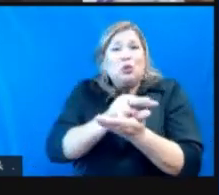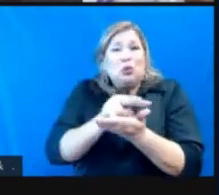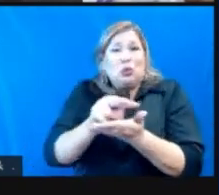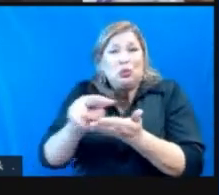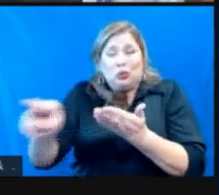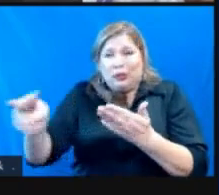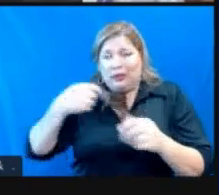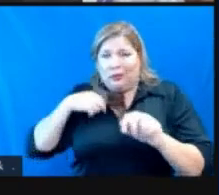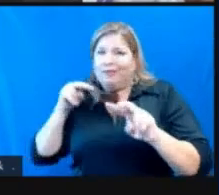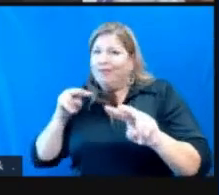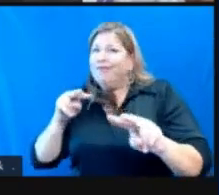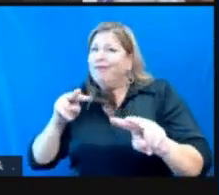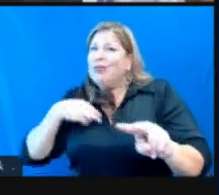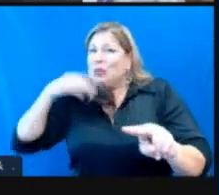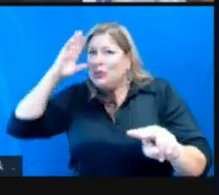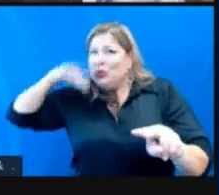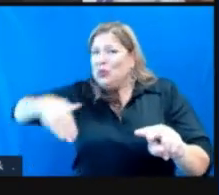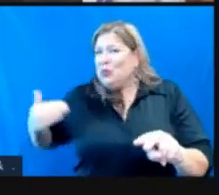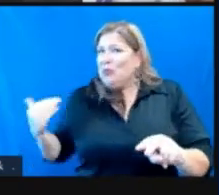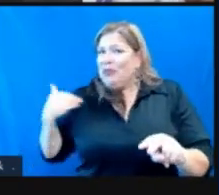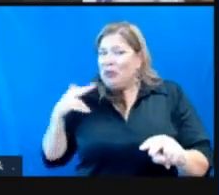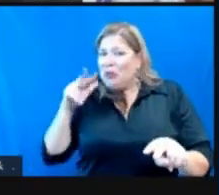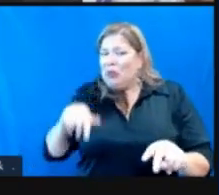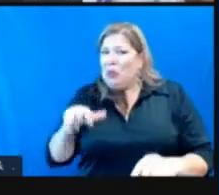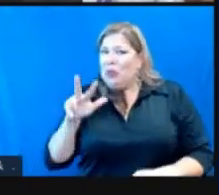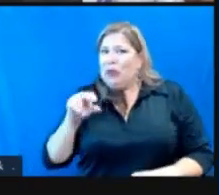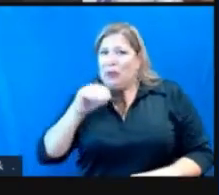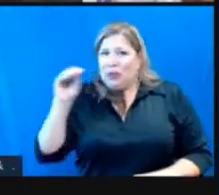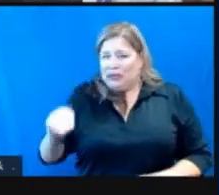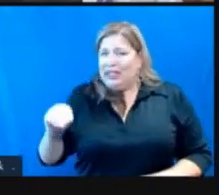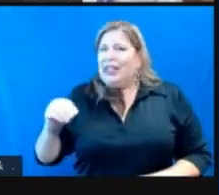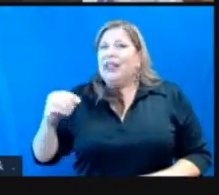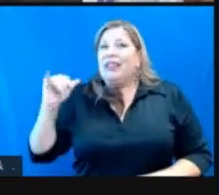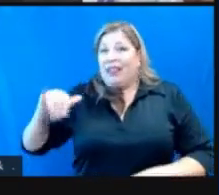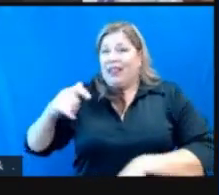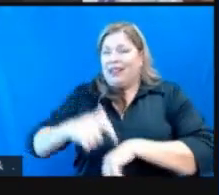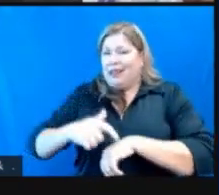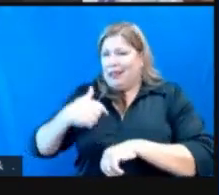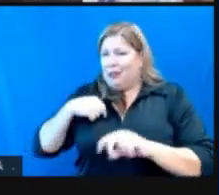ago, we were at 3.3%. We were talking to you then about how it's climbing and